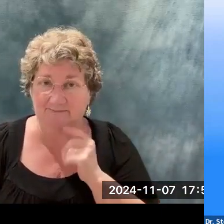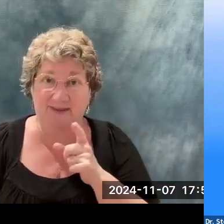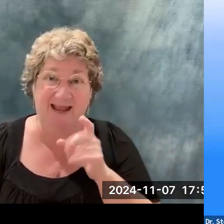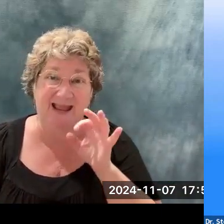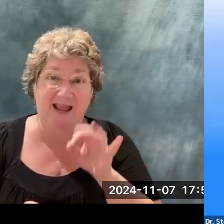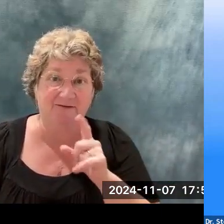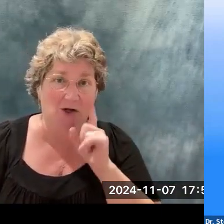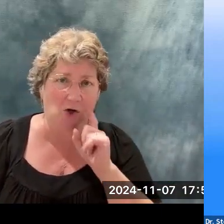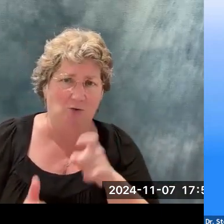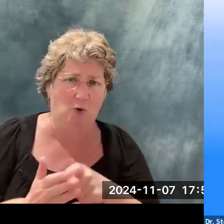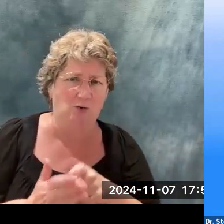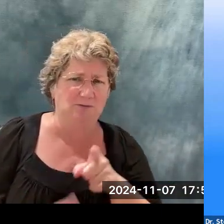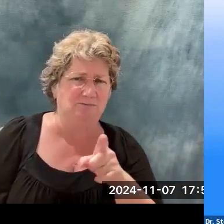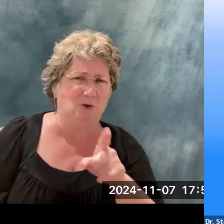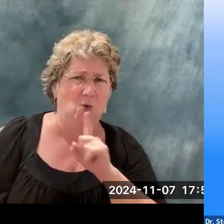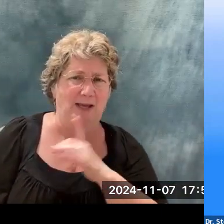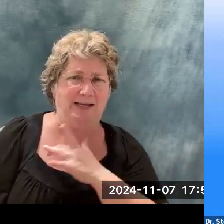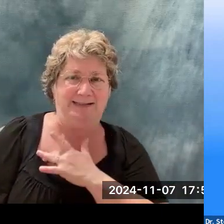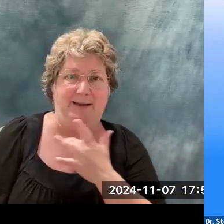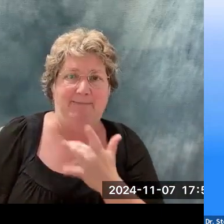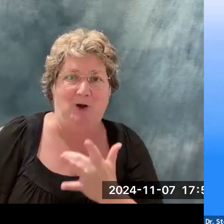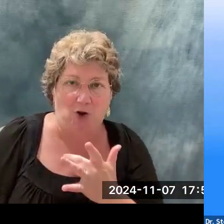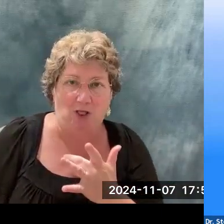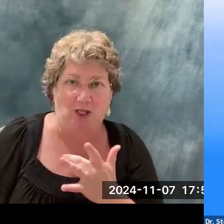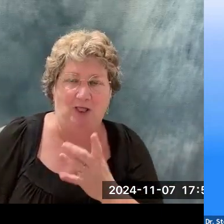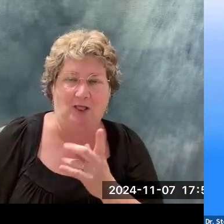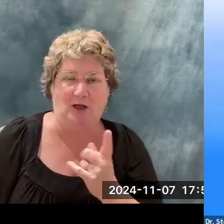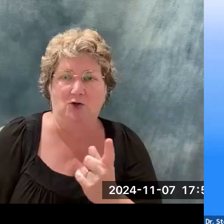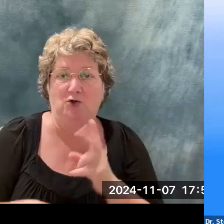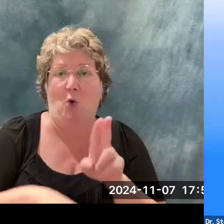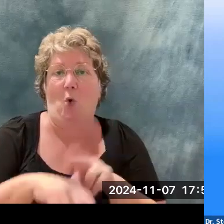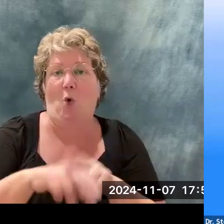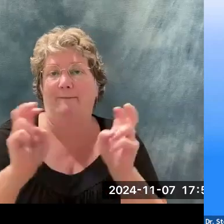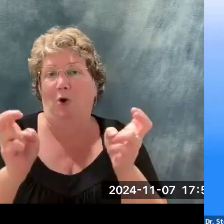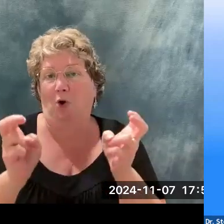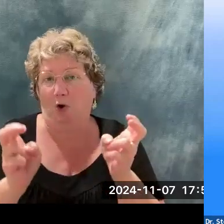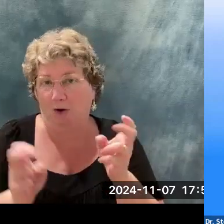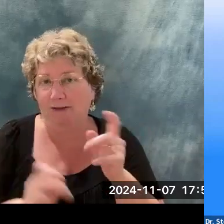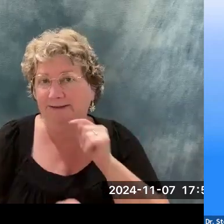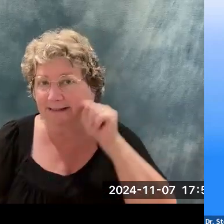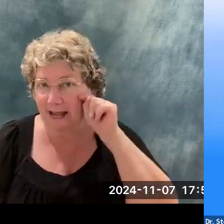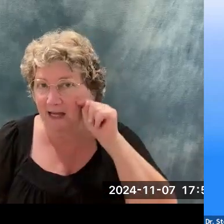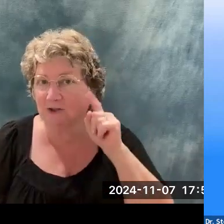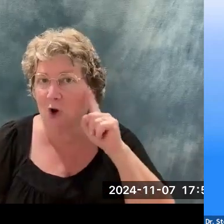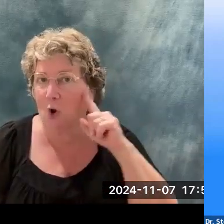we still want to validate what they're going through because for them, that is probably the